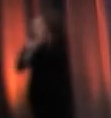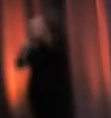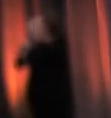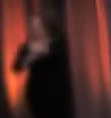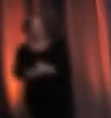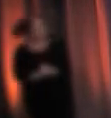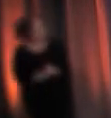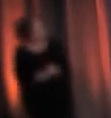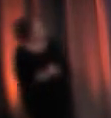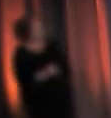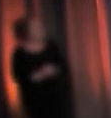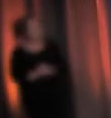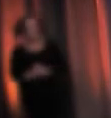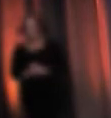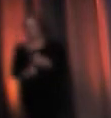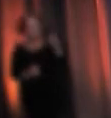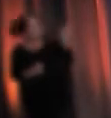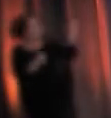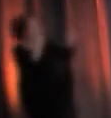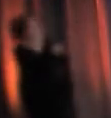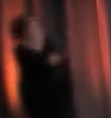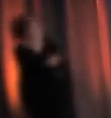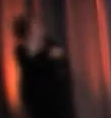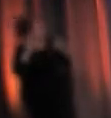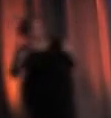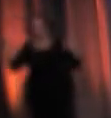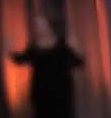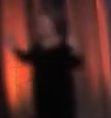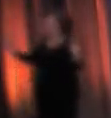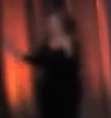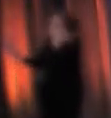of 3 metre by 3 metre large lit images that